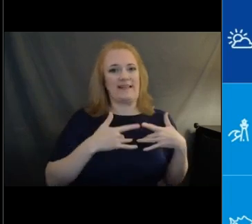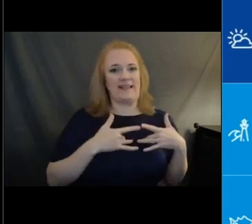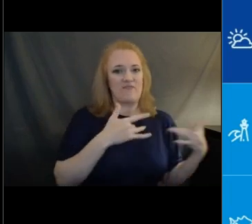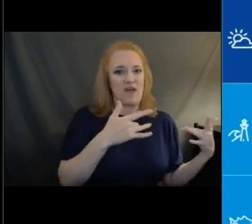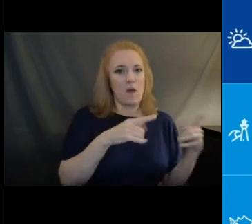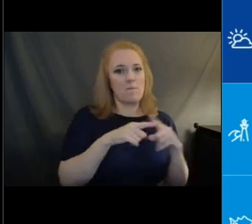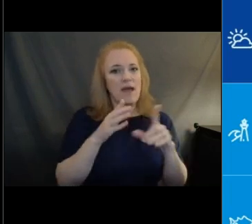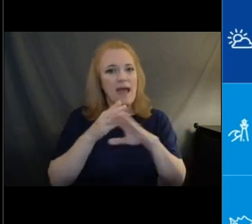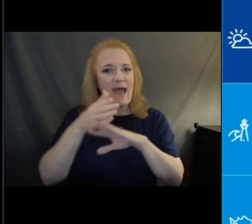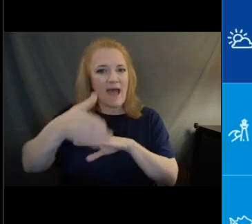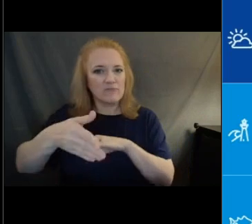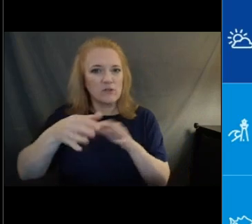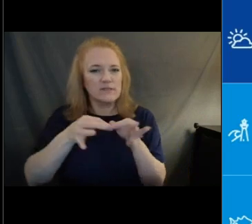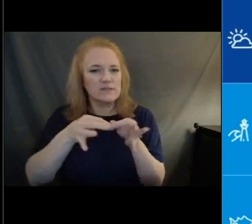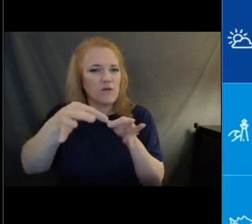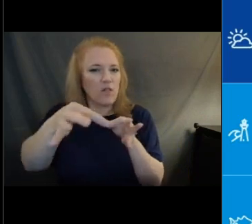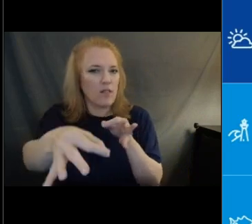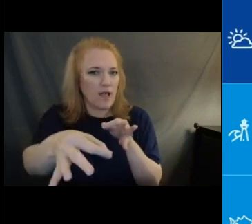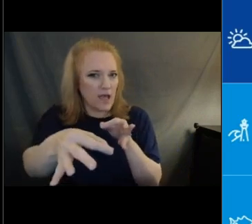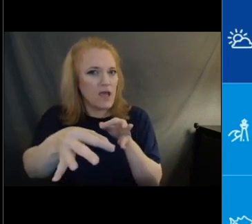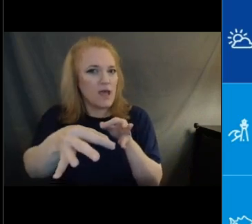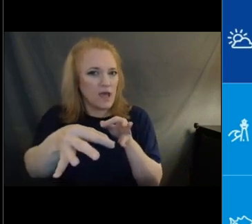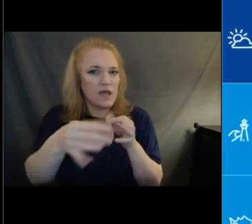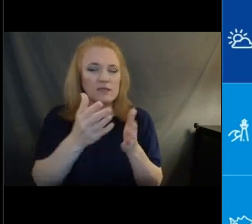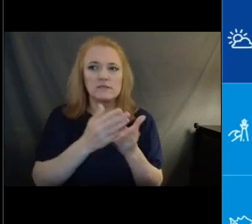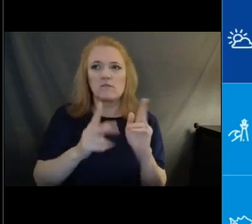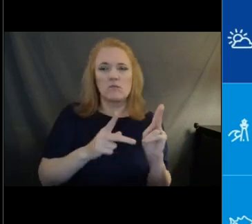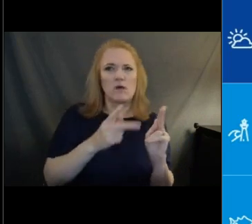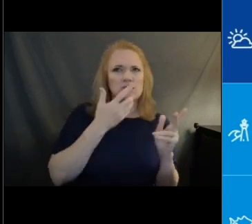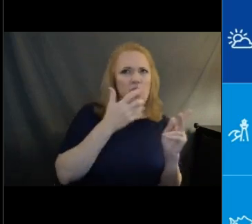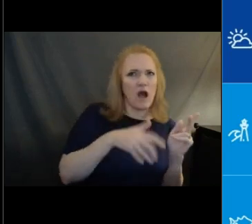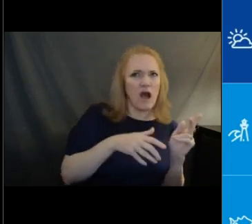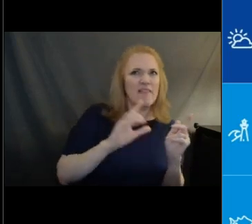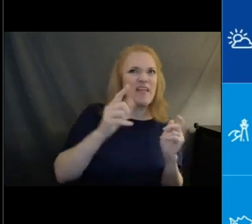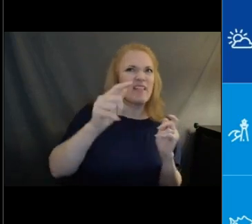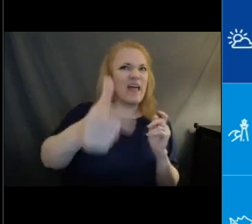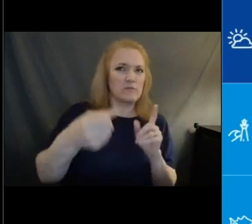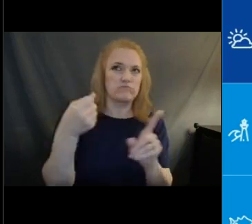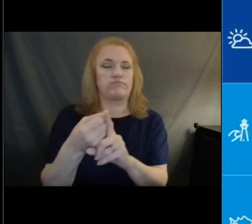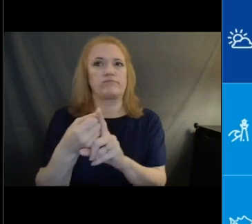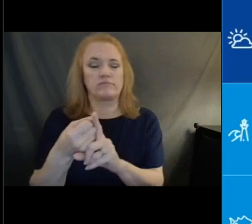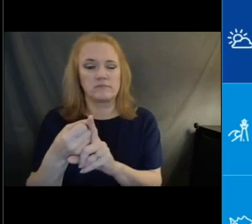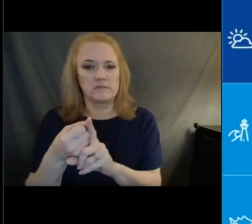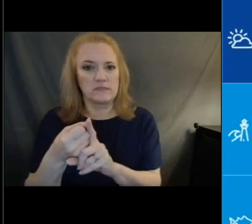there's a delay in some of those impacts as people really are impacted by heat,